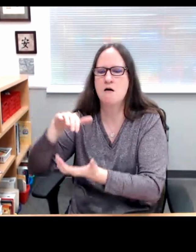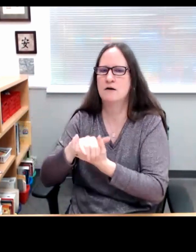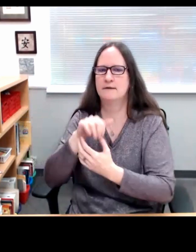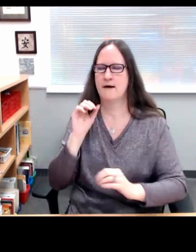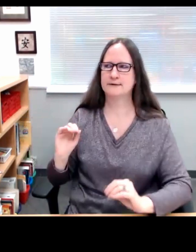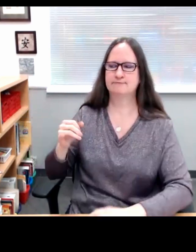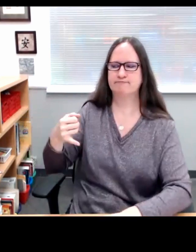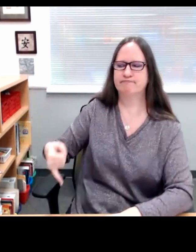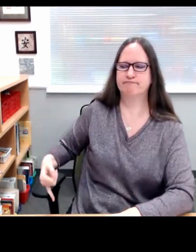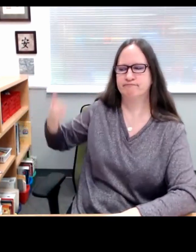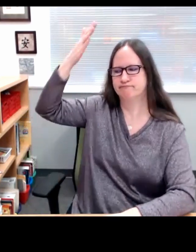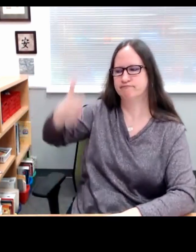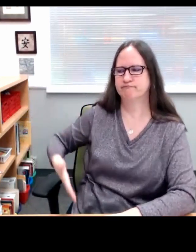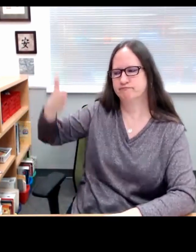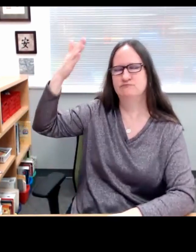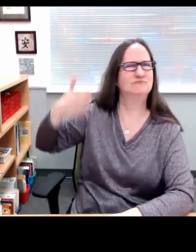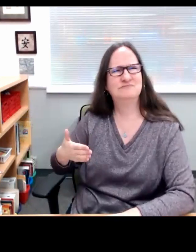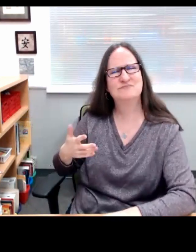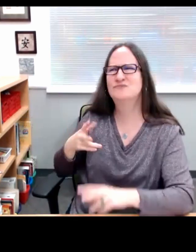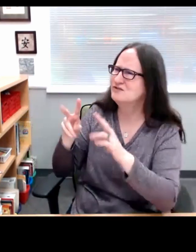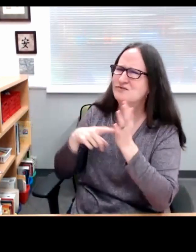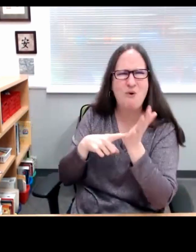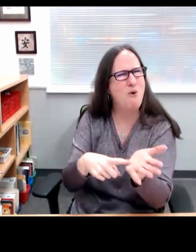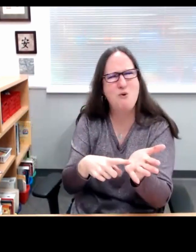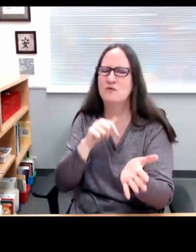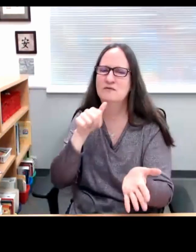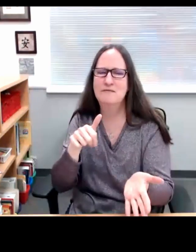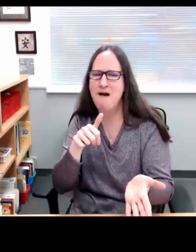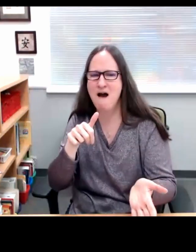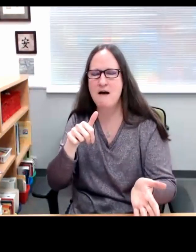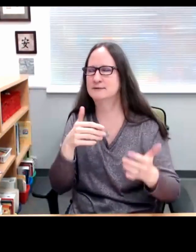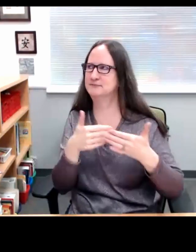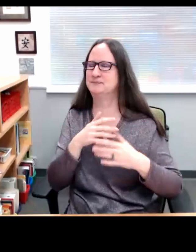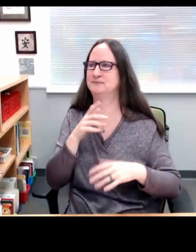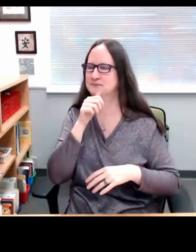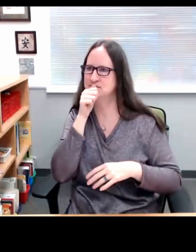Gives them comfort. It makes them comfort, feel comfortable knowing that there's a strong bond